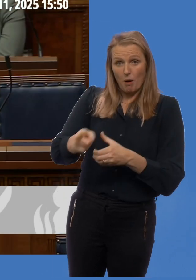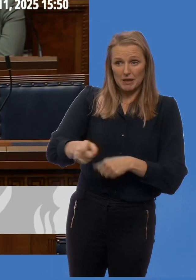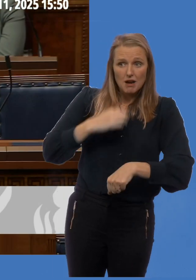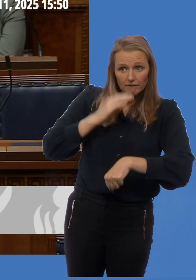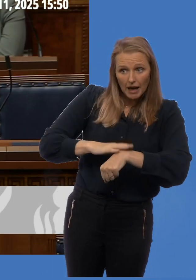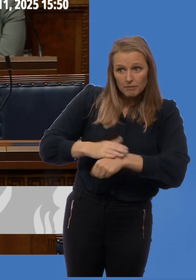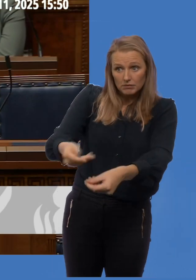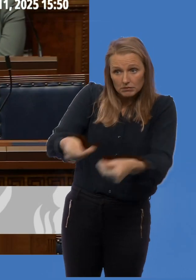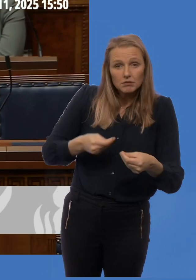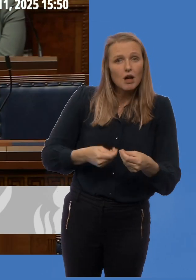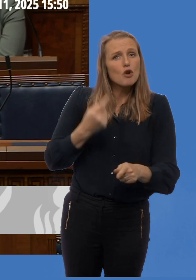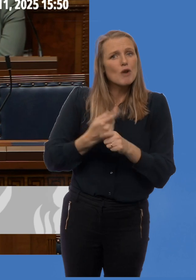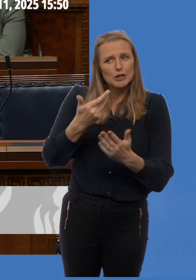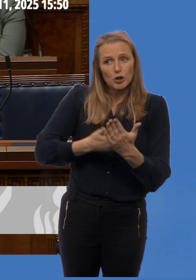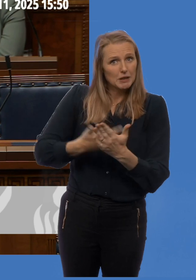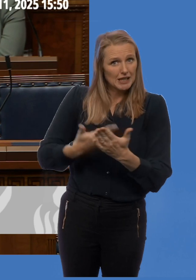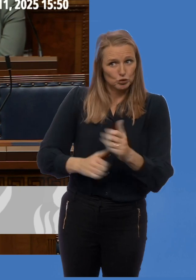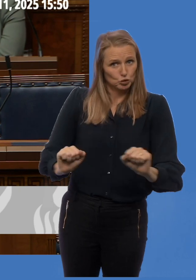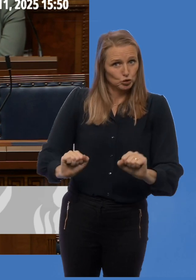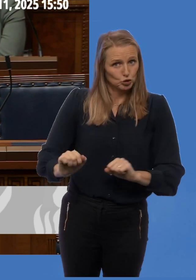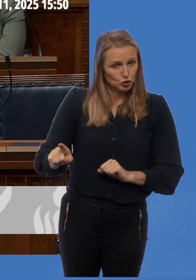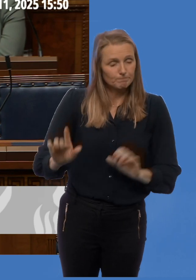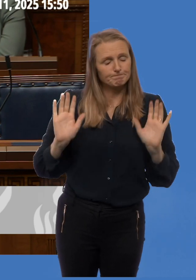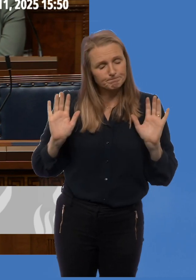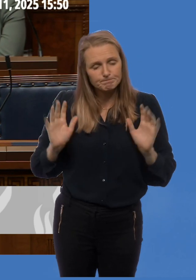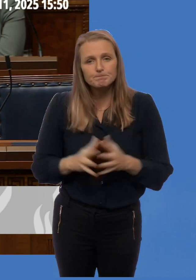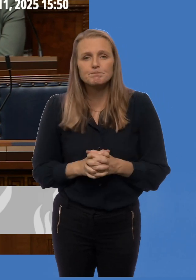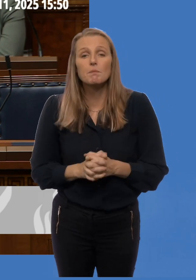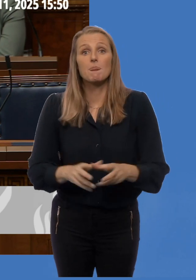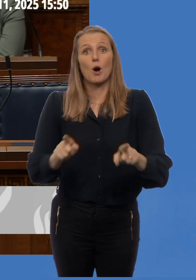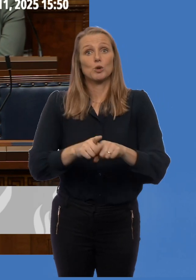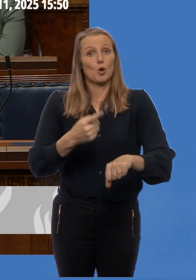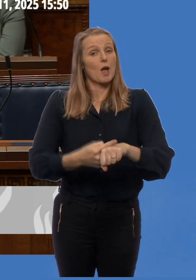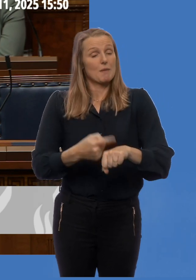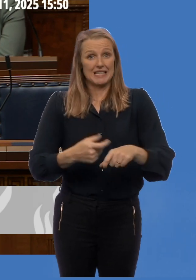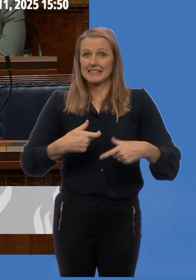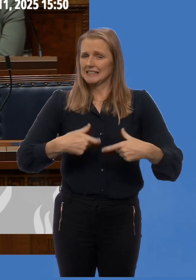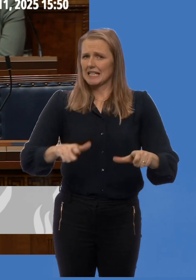Furthermore, the committee still needs to continue its weekly scrutiny of the Department for Communities, covering